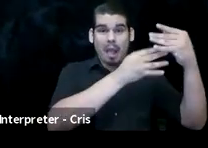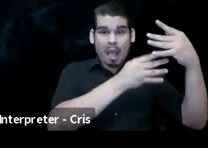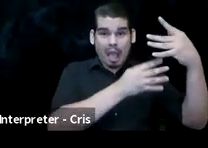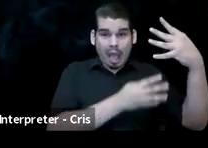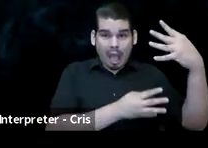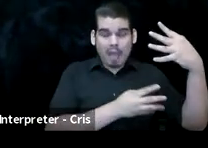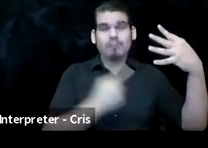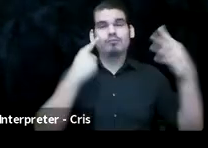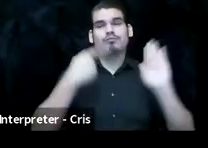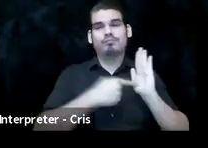Katherine Squire: As yeah.